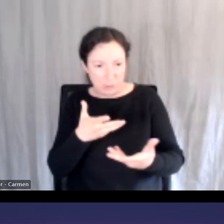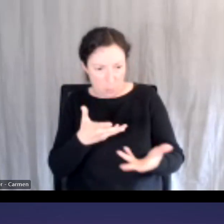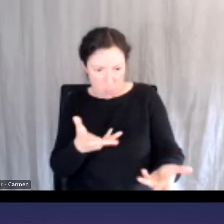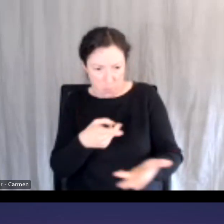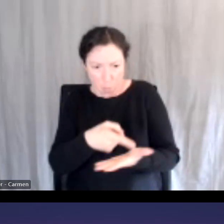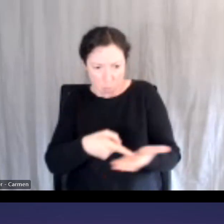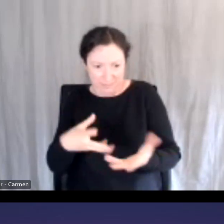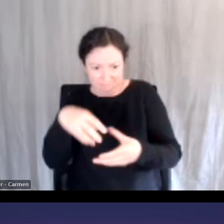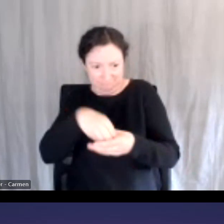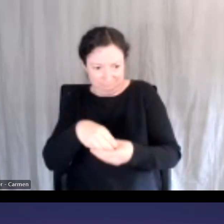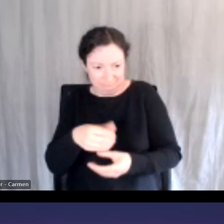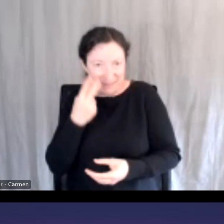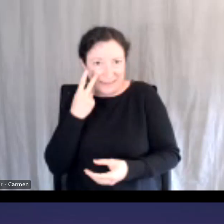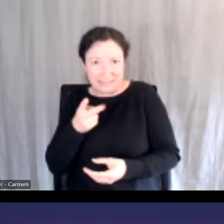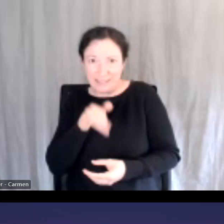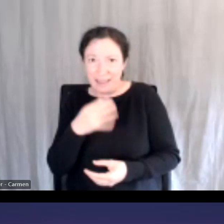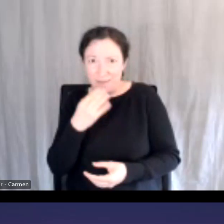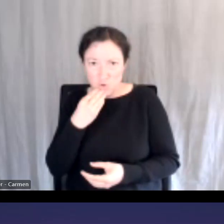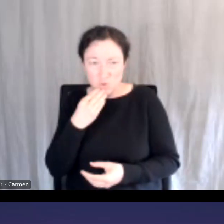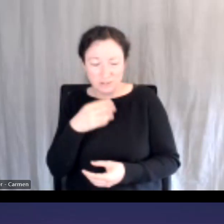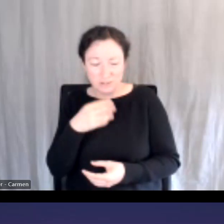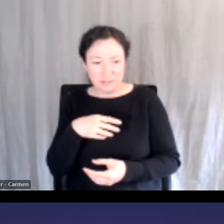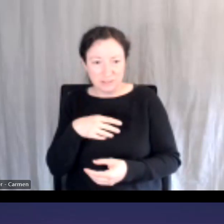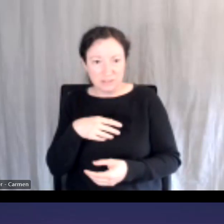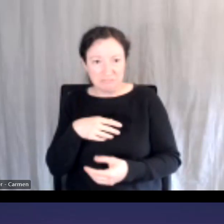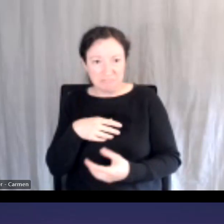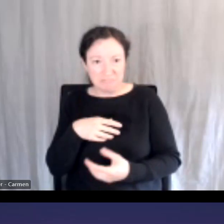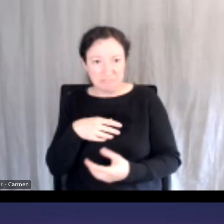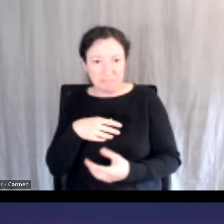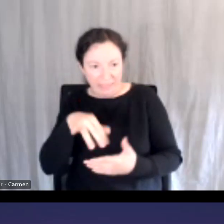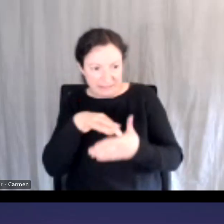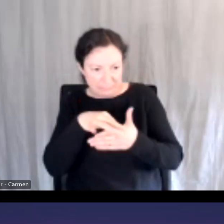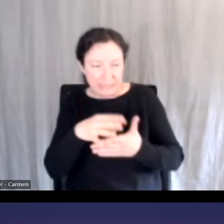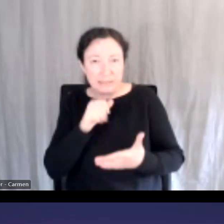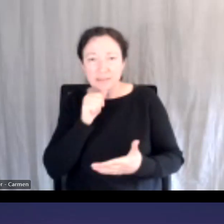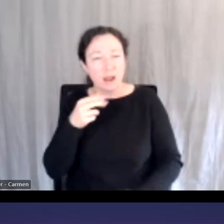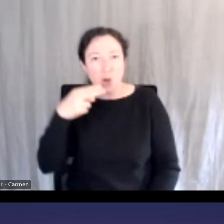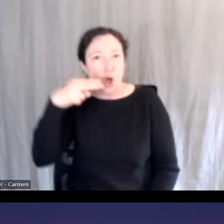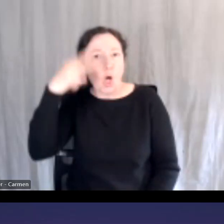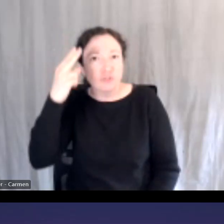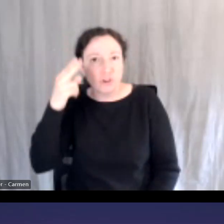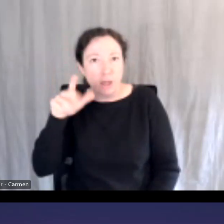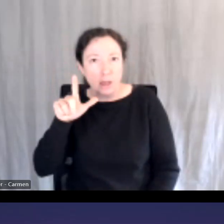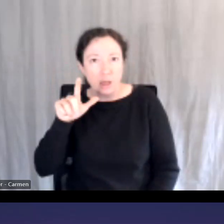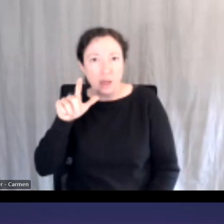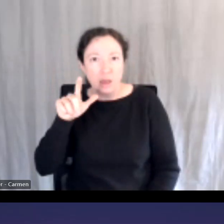that's, you know, not adulterated, heavily adulterated. It's not an ultra processed food. The ultra processed foods are gonna be the things